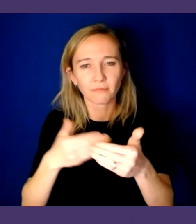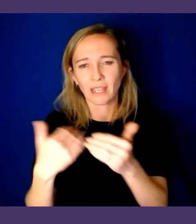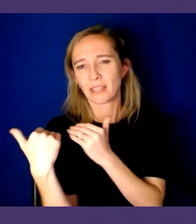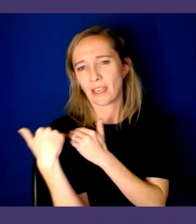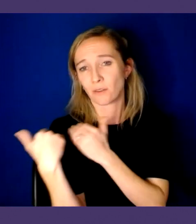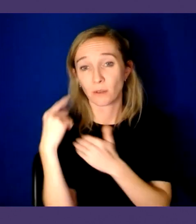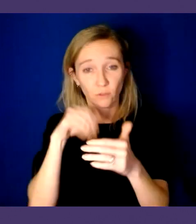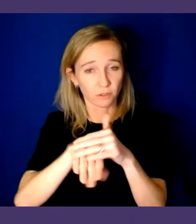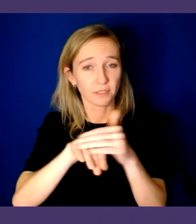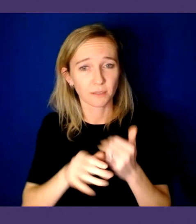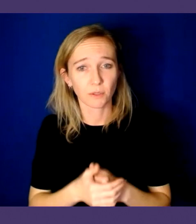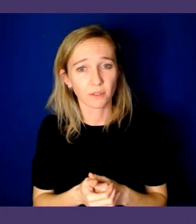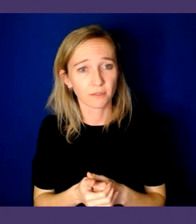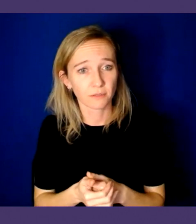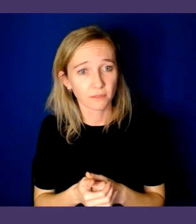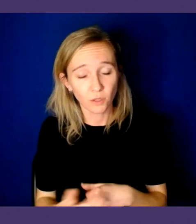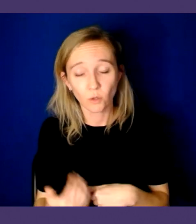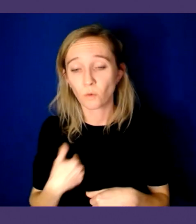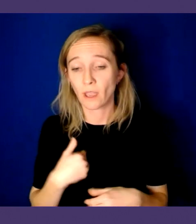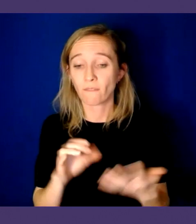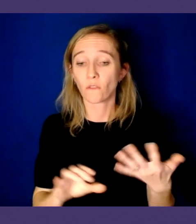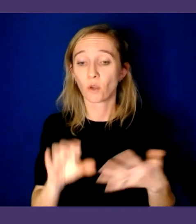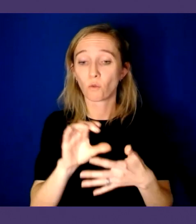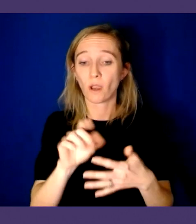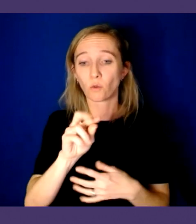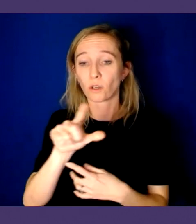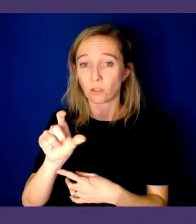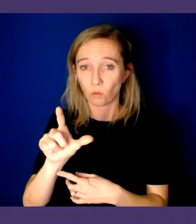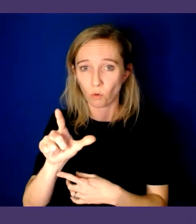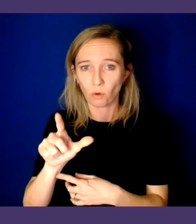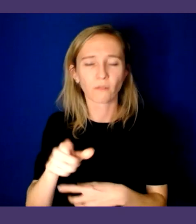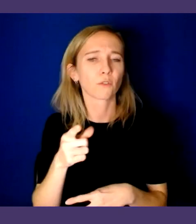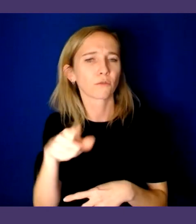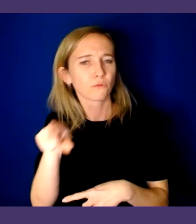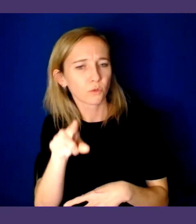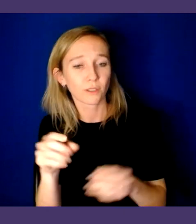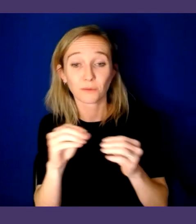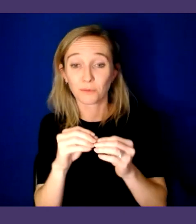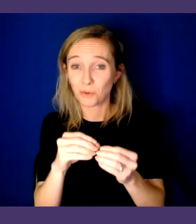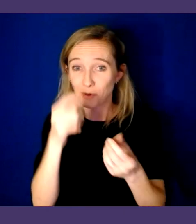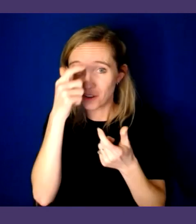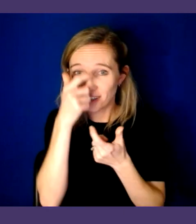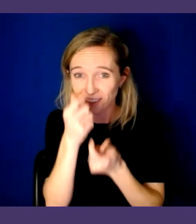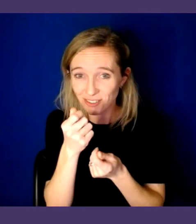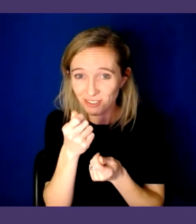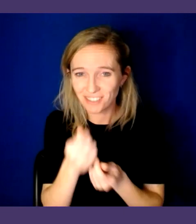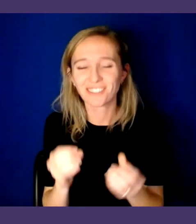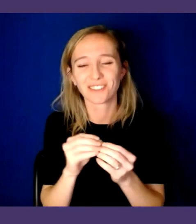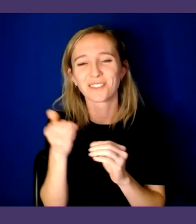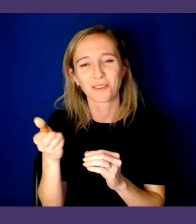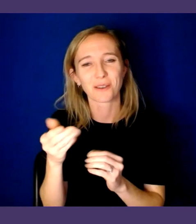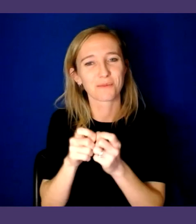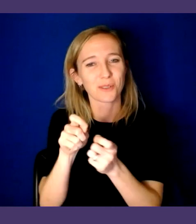We have a criteria tool that does that for people who are interested in more details. Carie Fisher: Short and sweet, I love it. Perfect. Thank you,